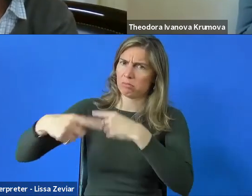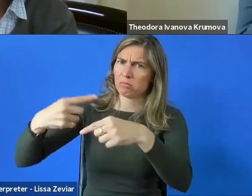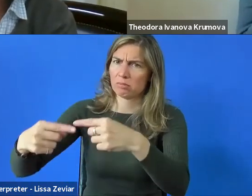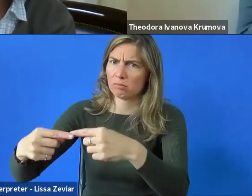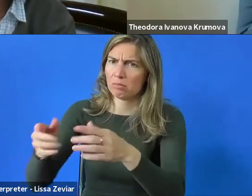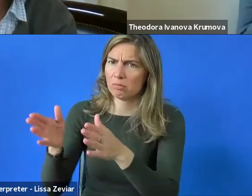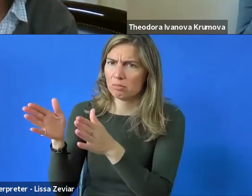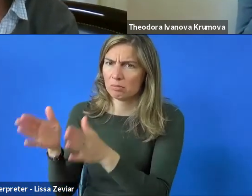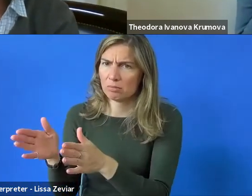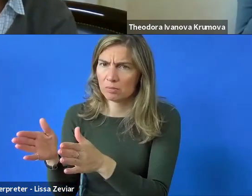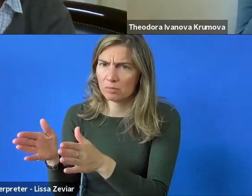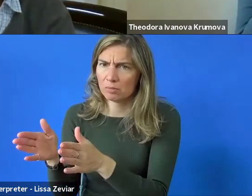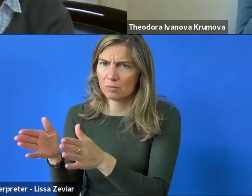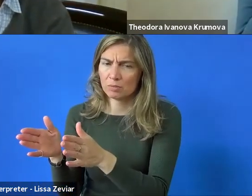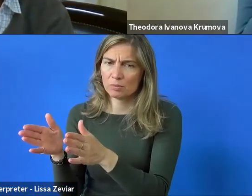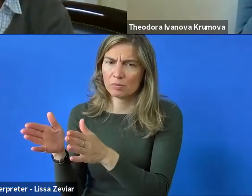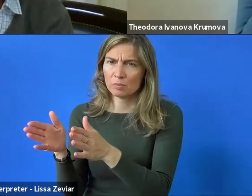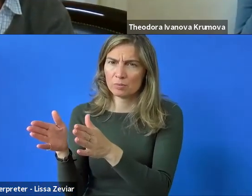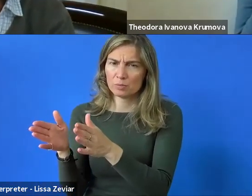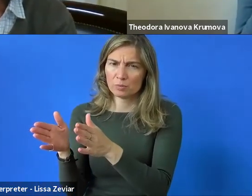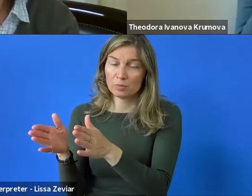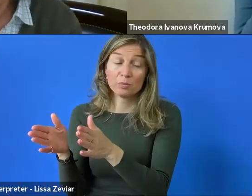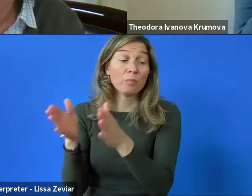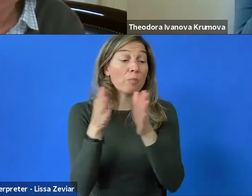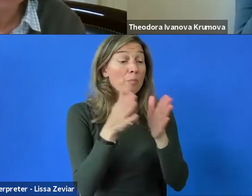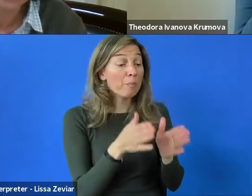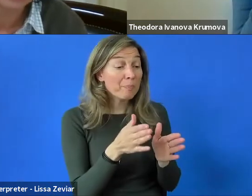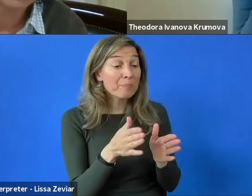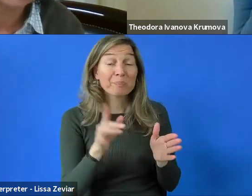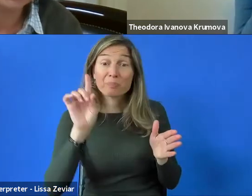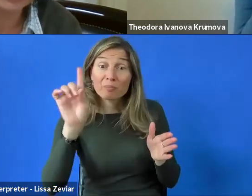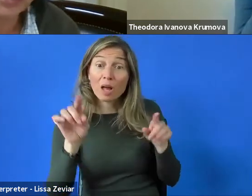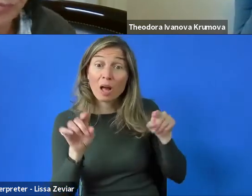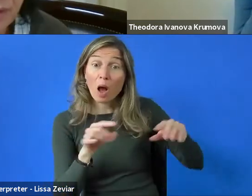the wife of the individual claimed that she has the guardianship nationally